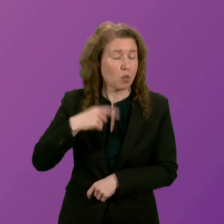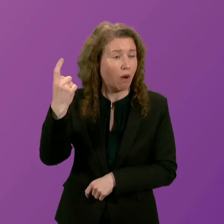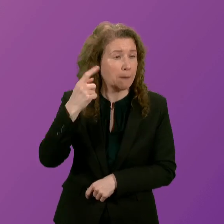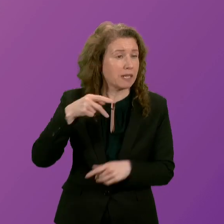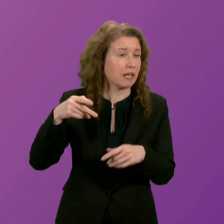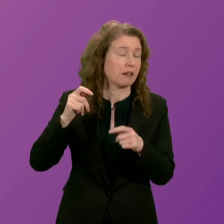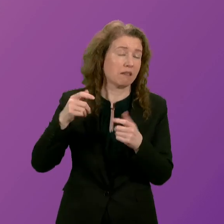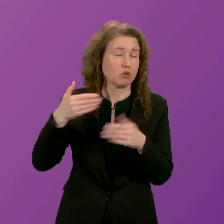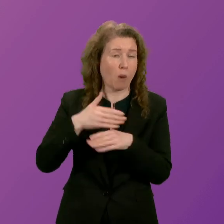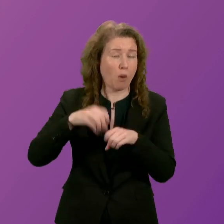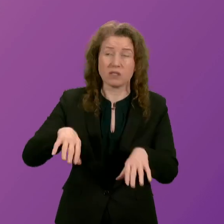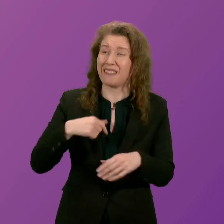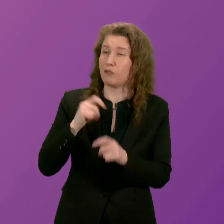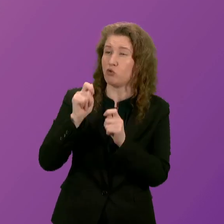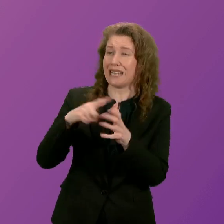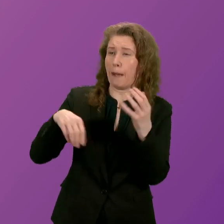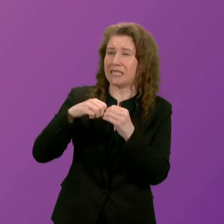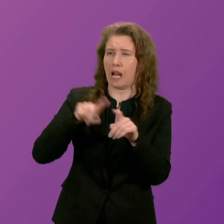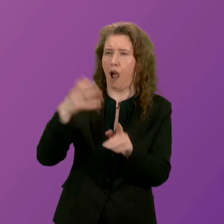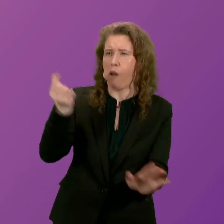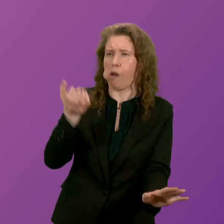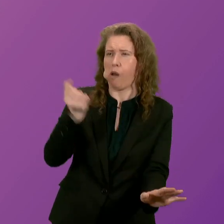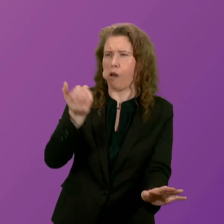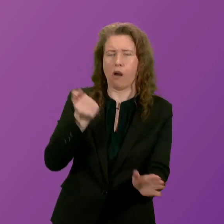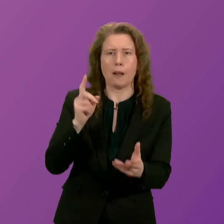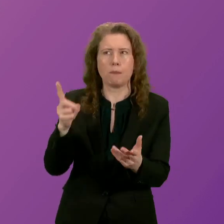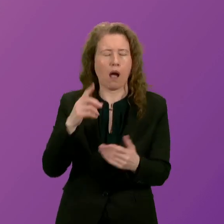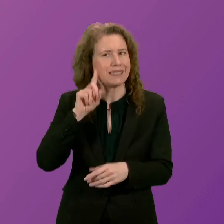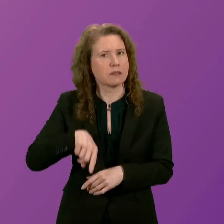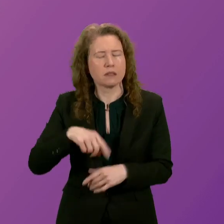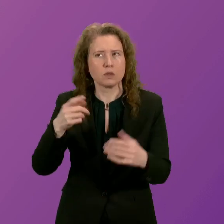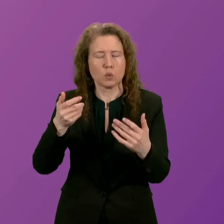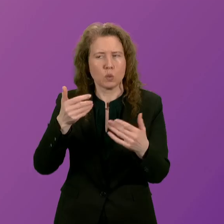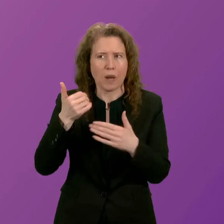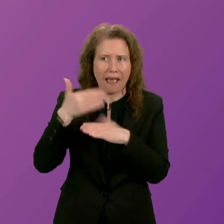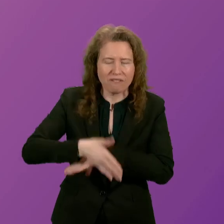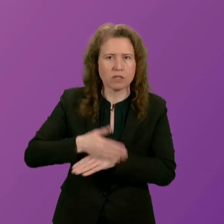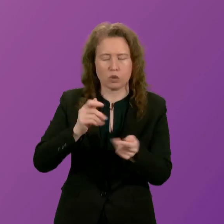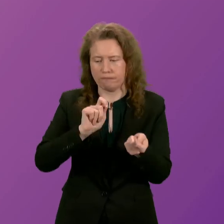Aberdeen as a cash cow, and efforts to deliver a just transition are being undermined. What assessment has the Scottish Government made of the on-going situation? Will the First